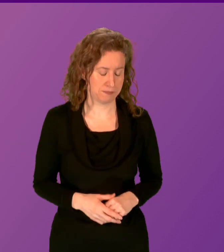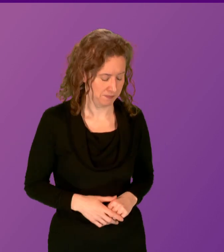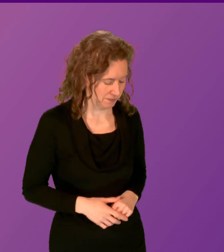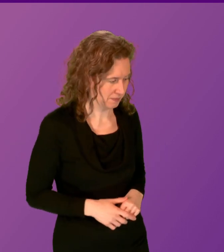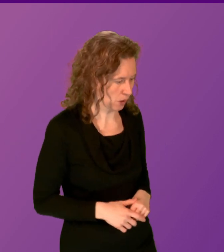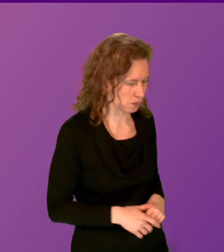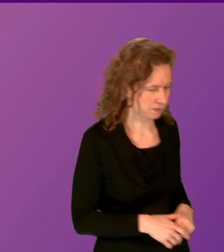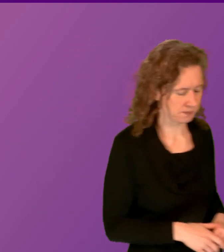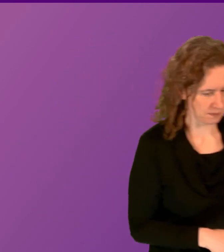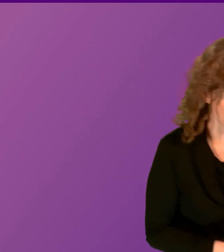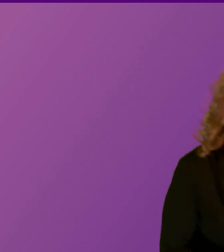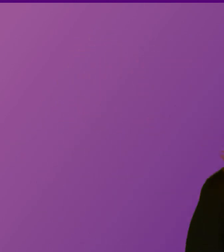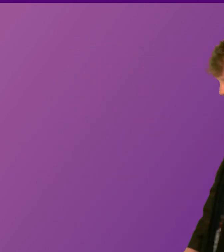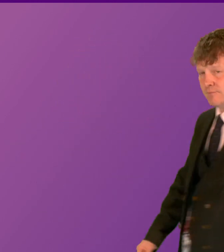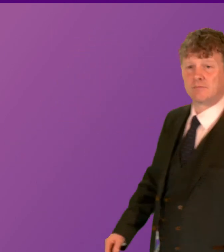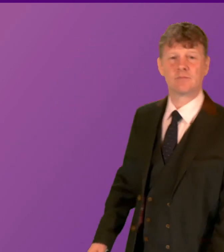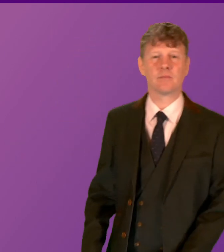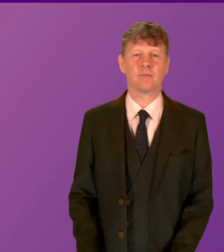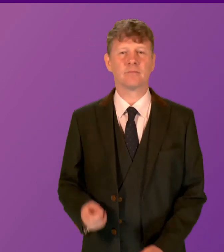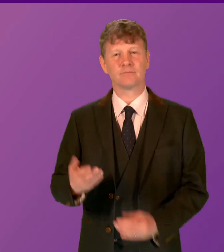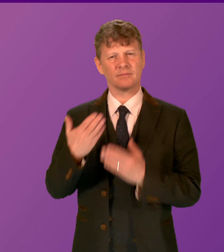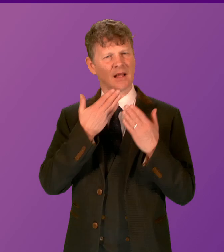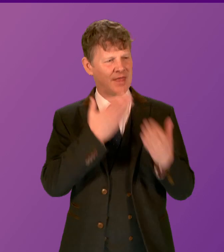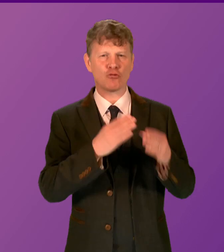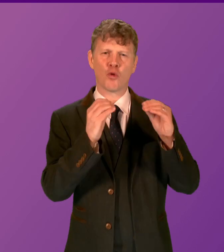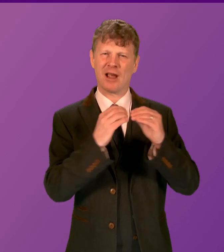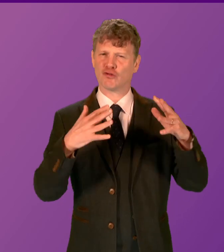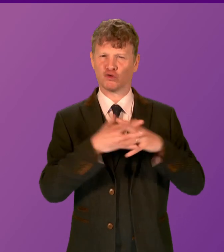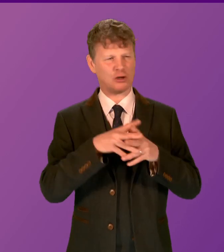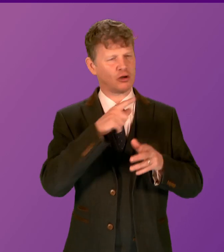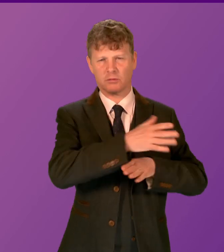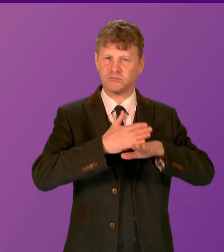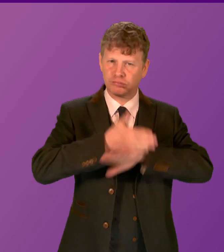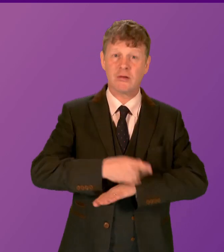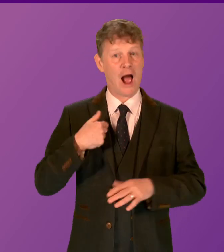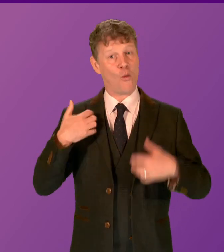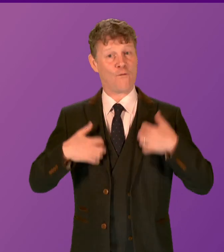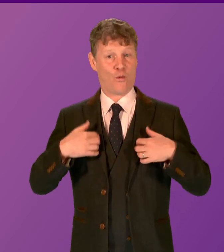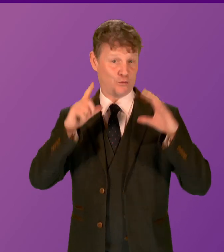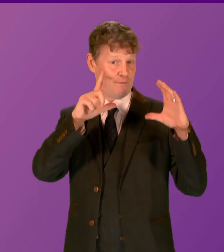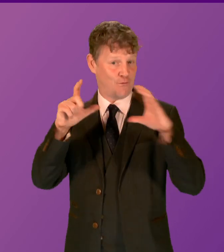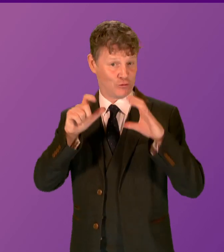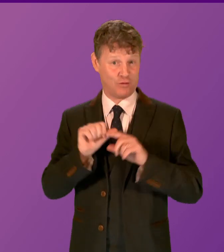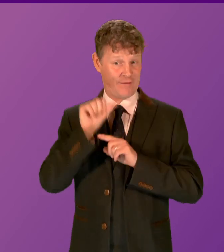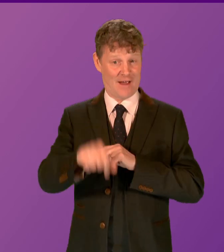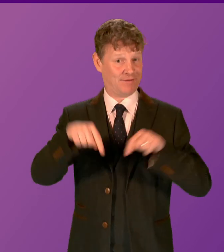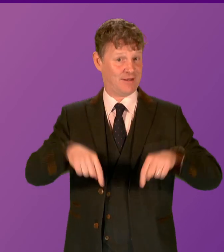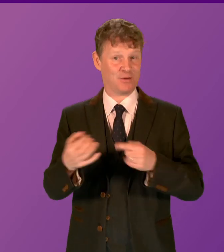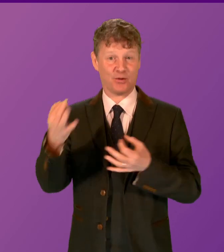I thank Beatrice Wishart for all her efforts in this regard, and I look forward to the photo call shortly after First Minister’s question time.